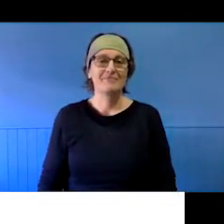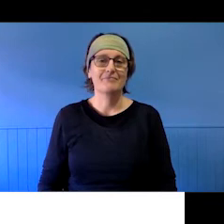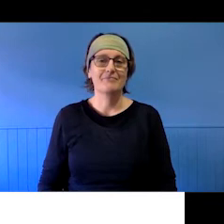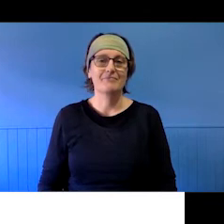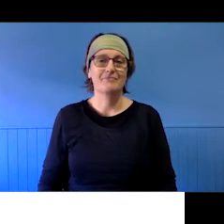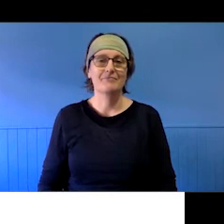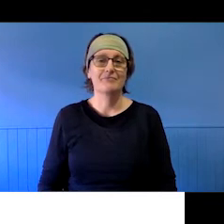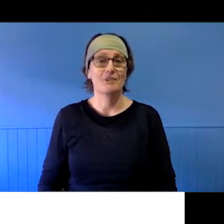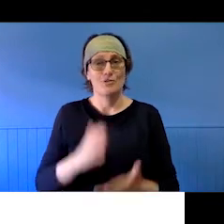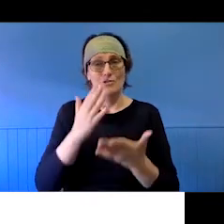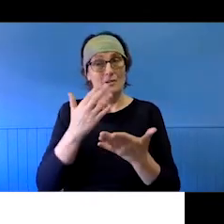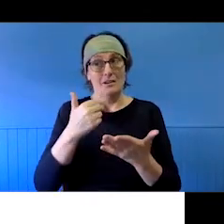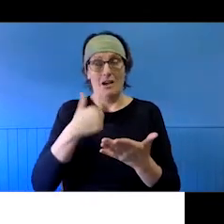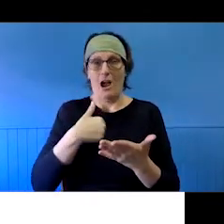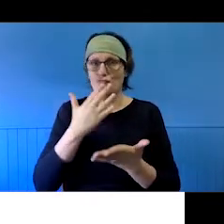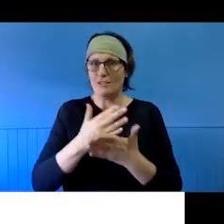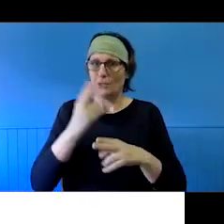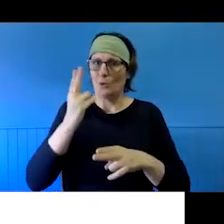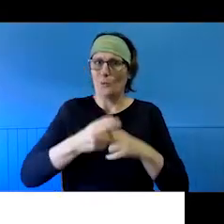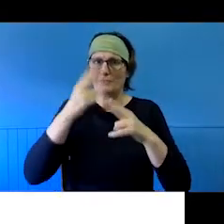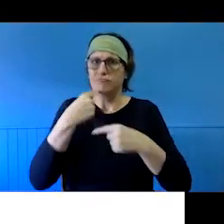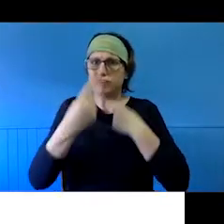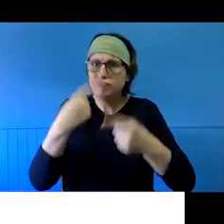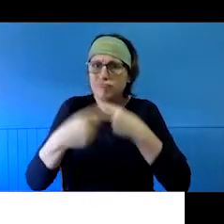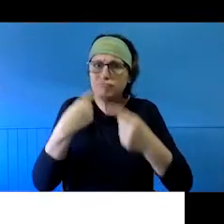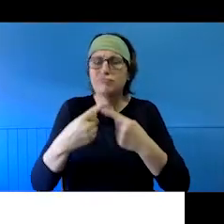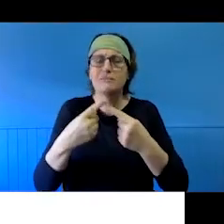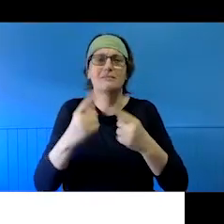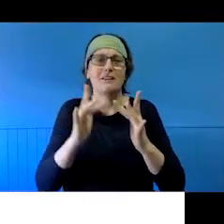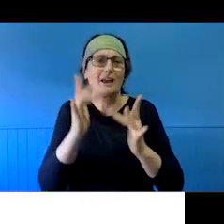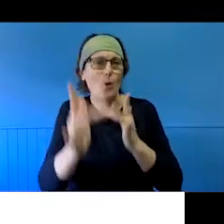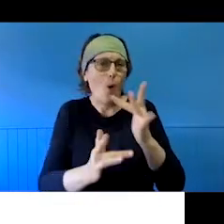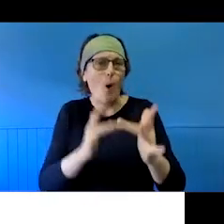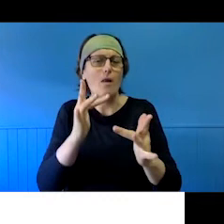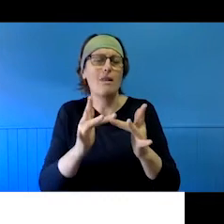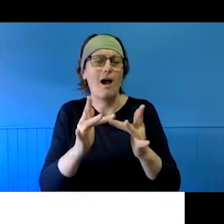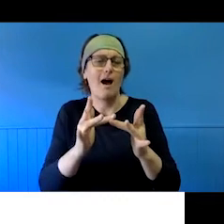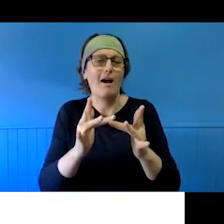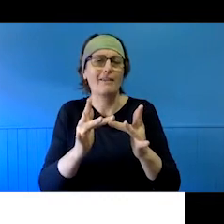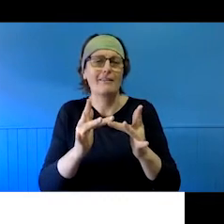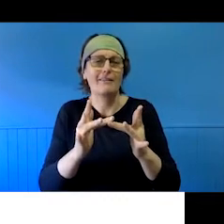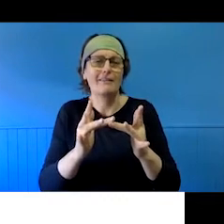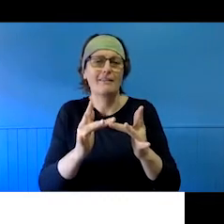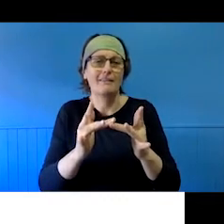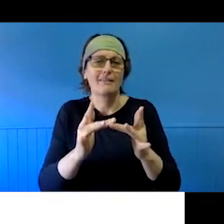over all of the online learning, really, the theories and things like